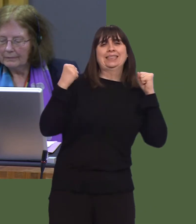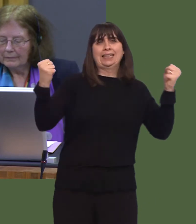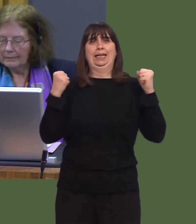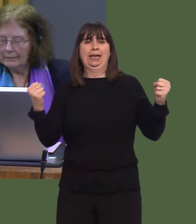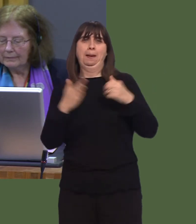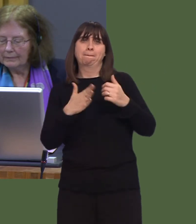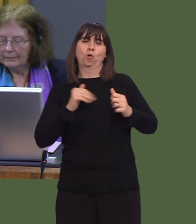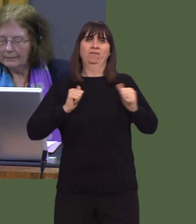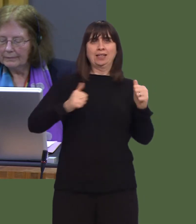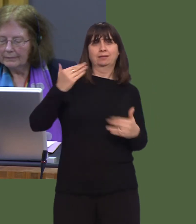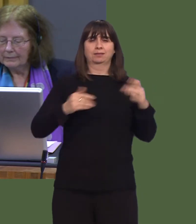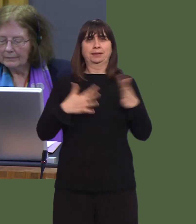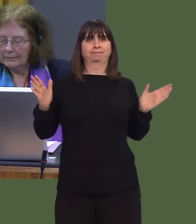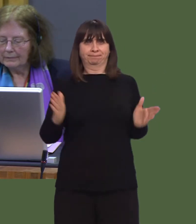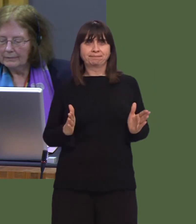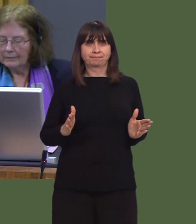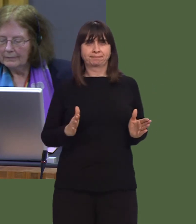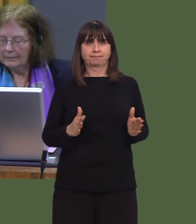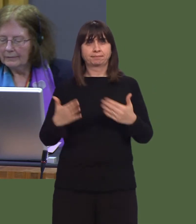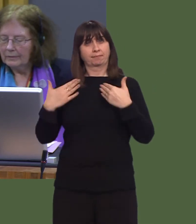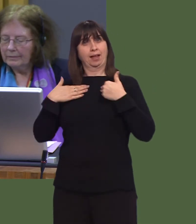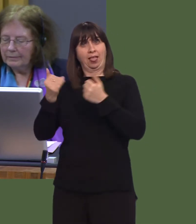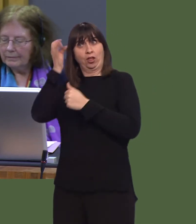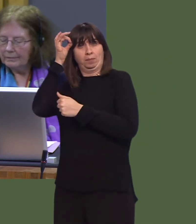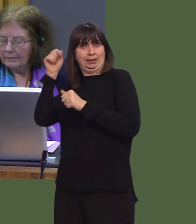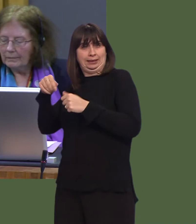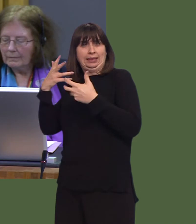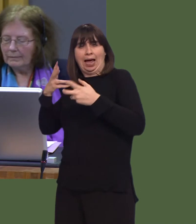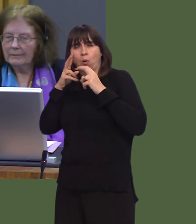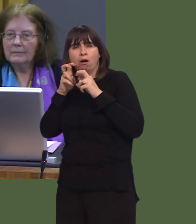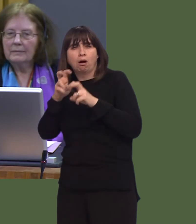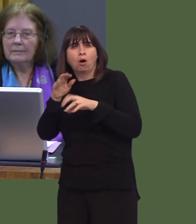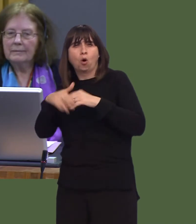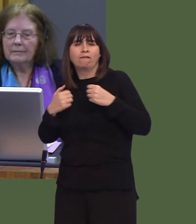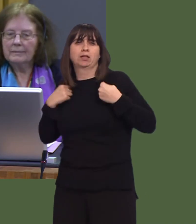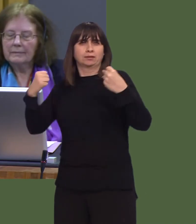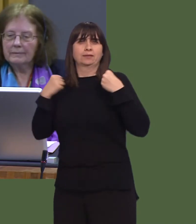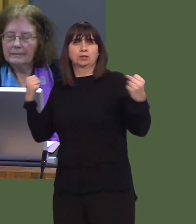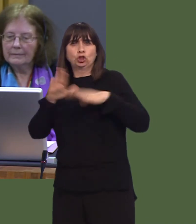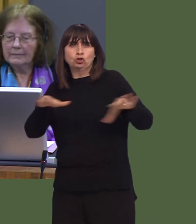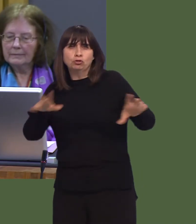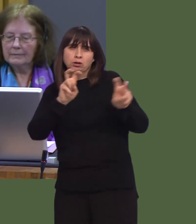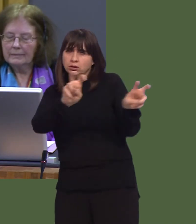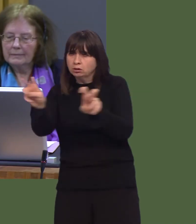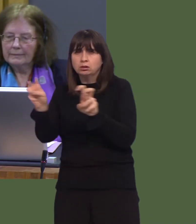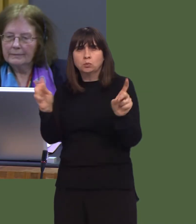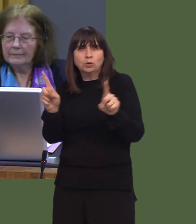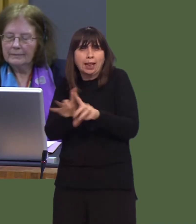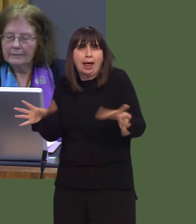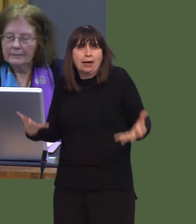You will be aware that the Assembly's health committee is undertaking an inquiry into the physical activity of children, and I know that the Welsh Government is working